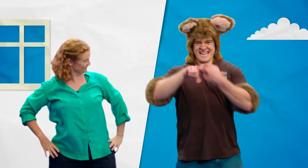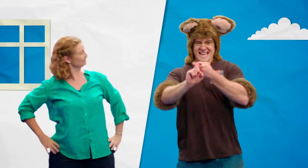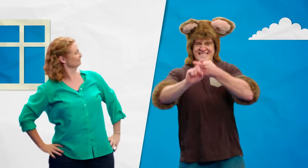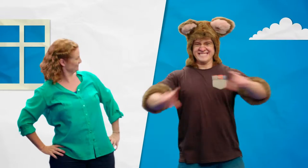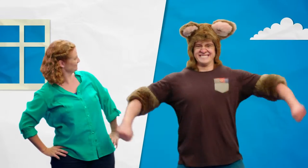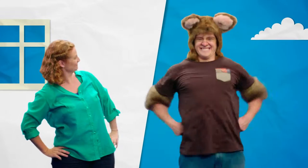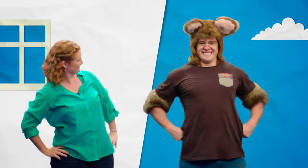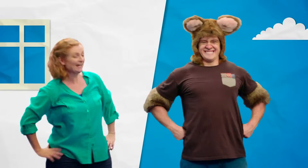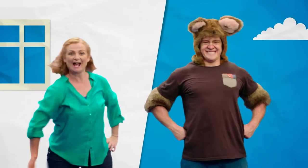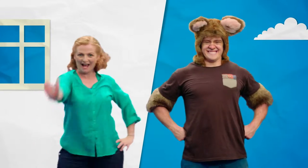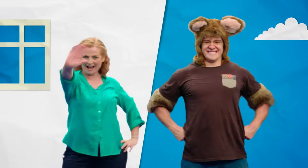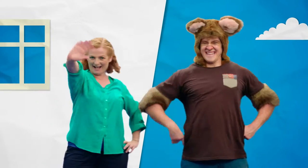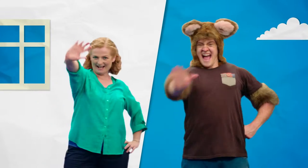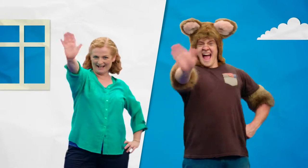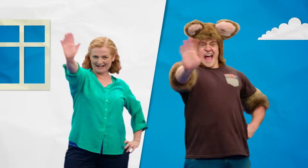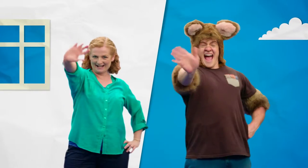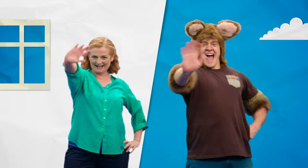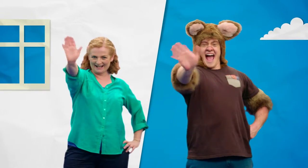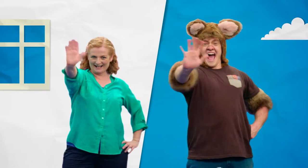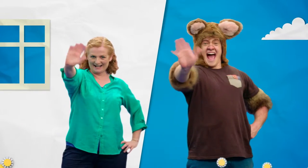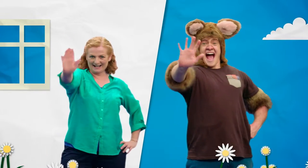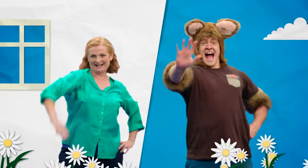And I'm Possum! Hello!